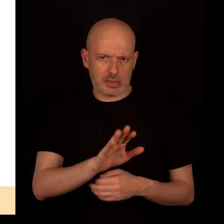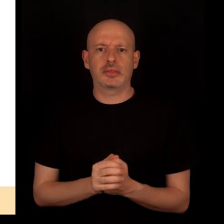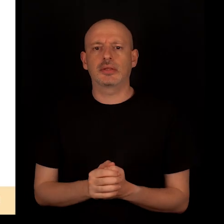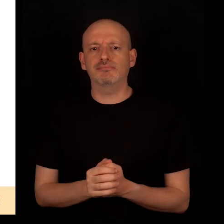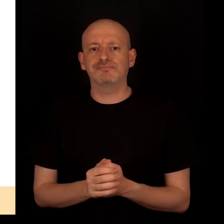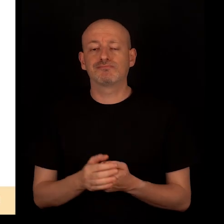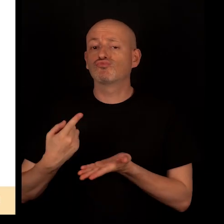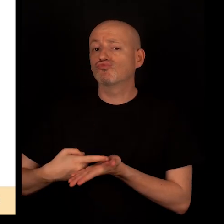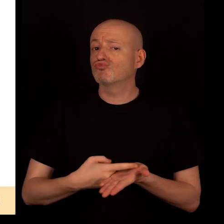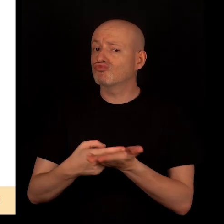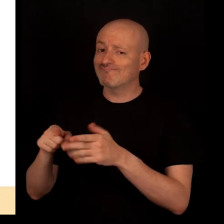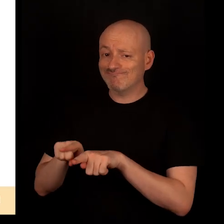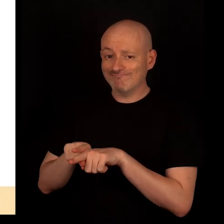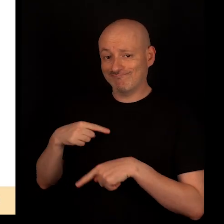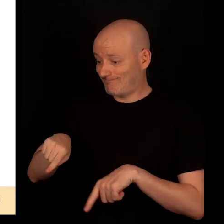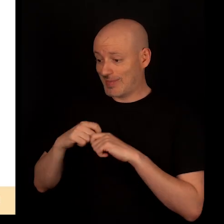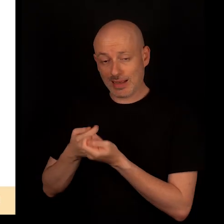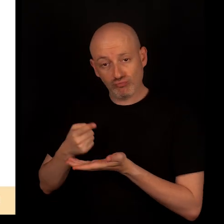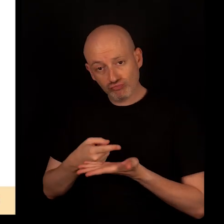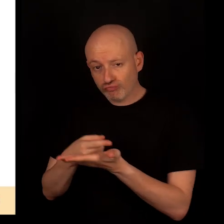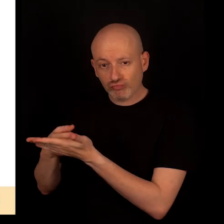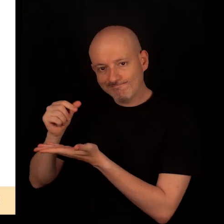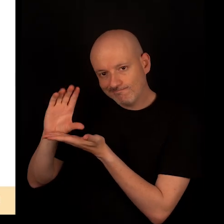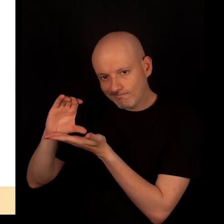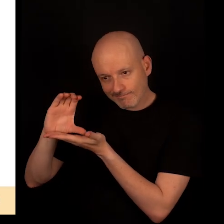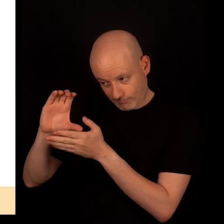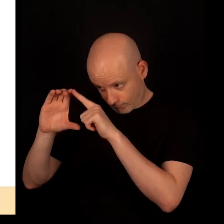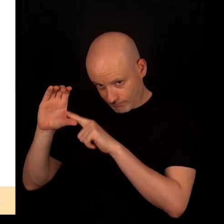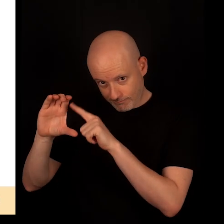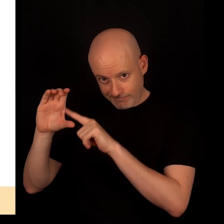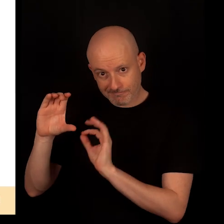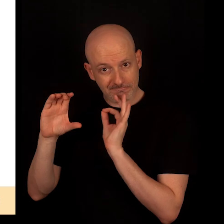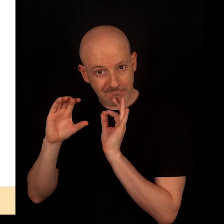And there is a discussion with our team to finalise the amount.